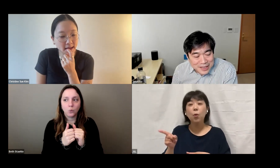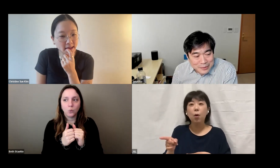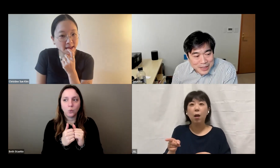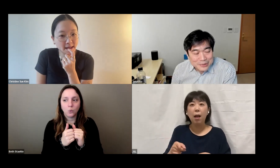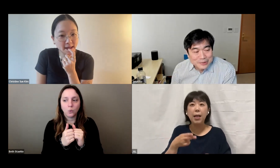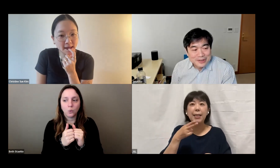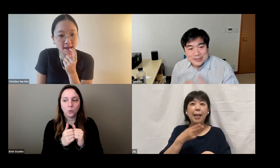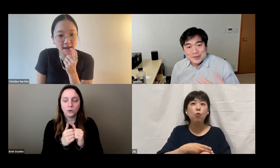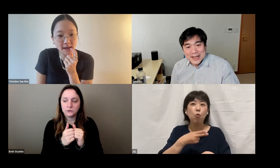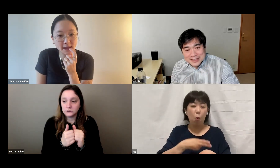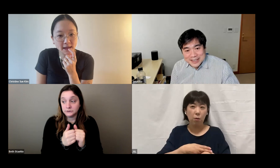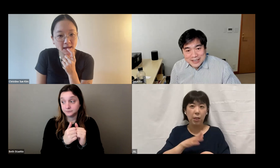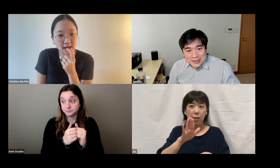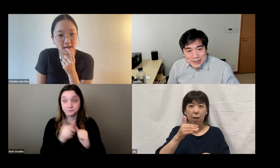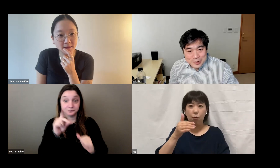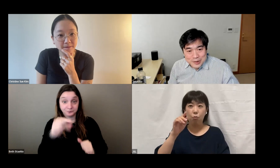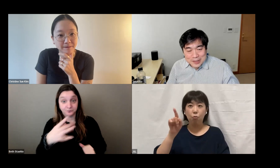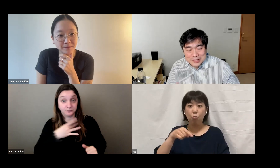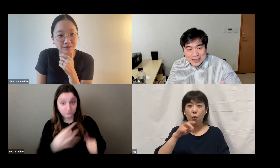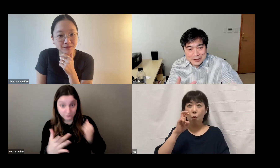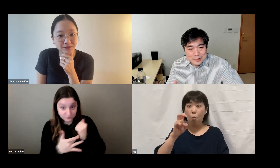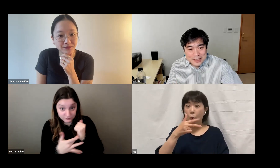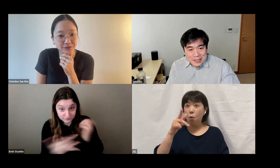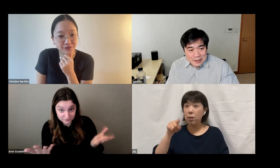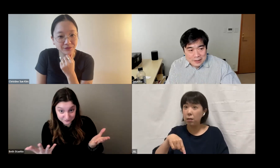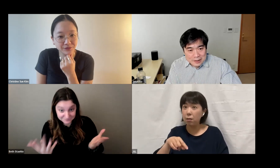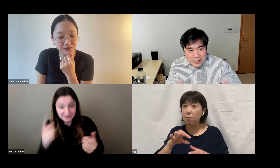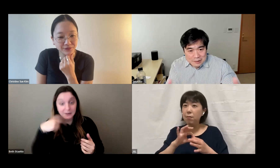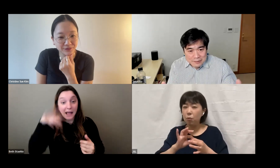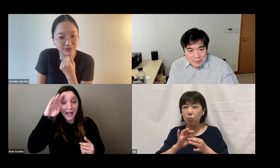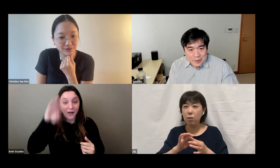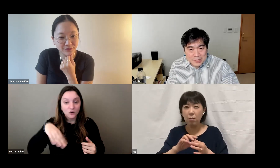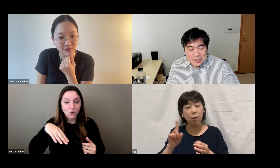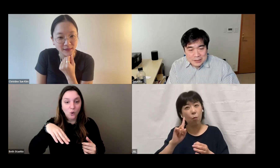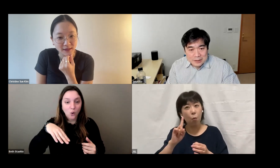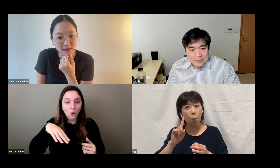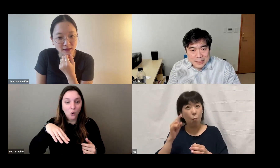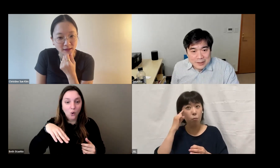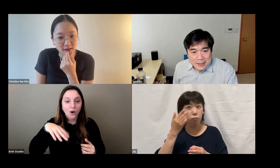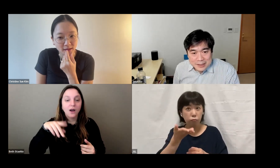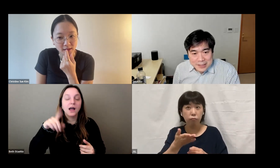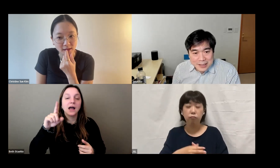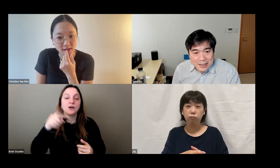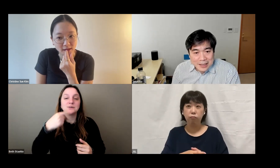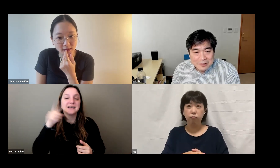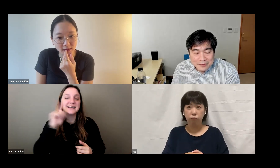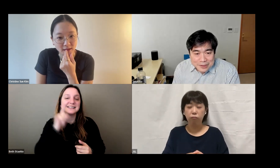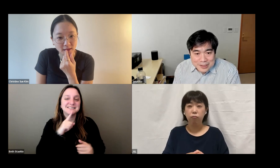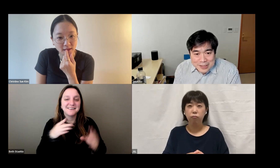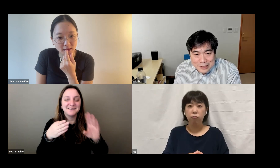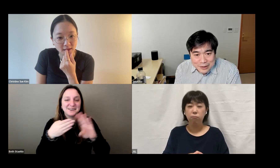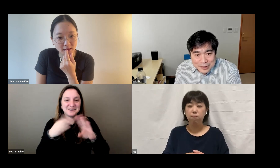I mean, do you like or… because… I know you said the deaf community is a little bit adverse to technology,